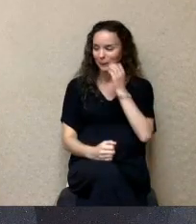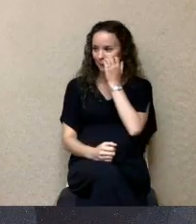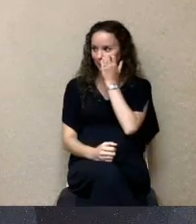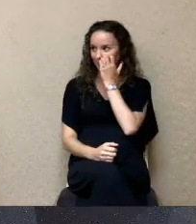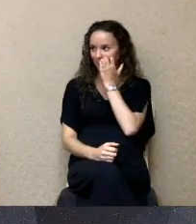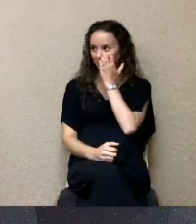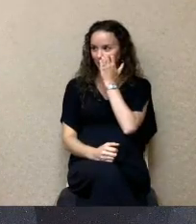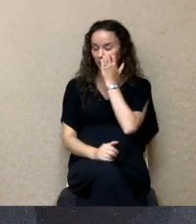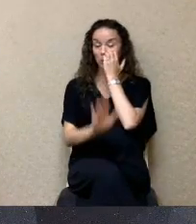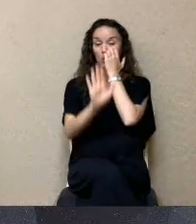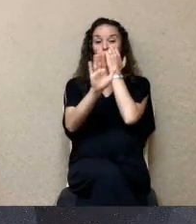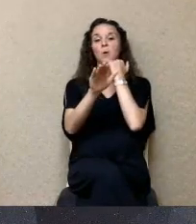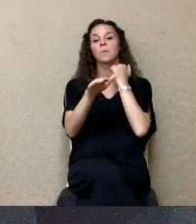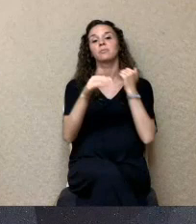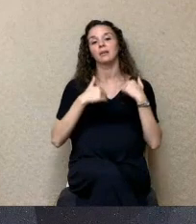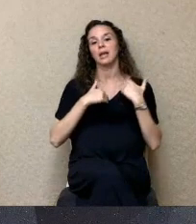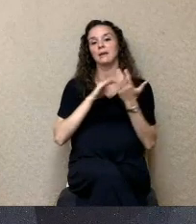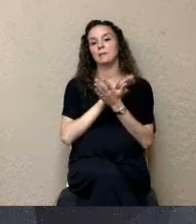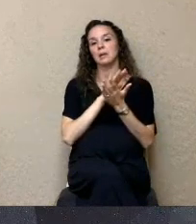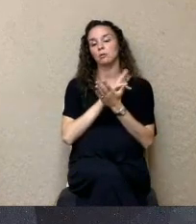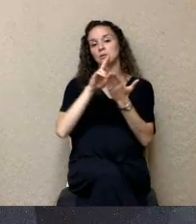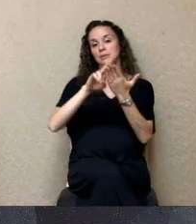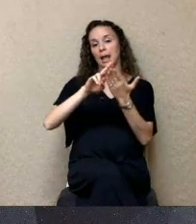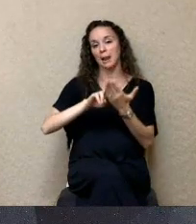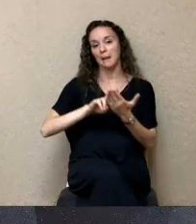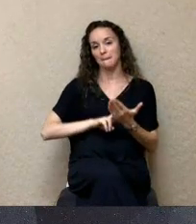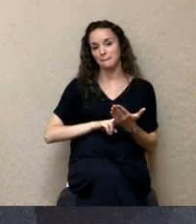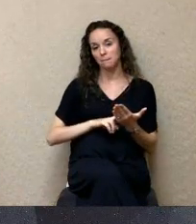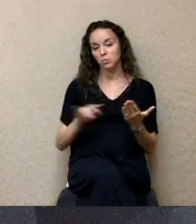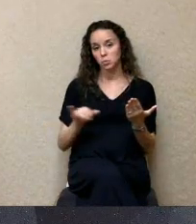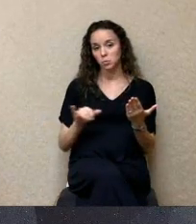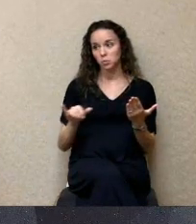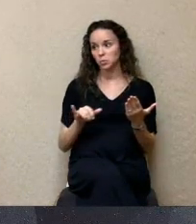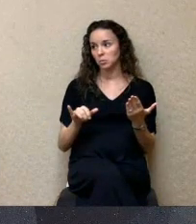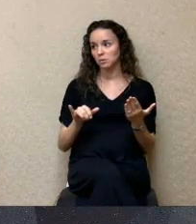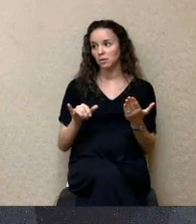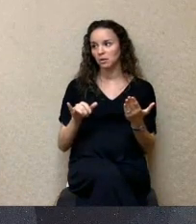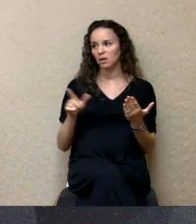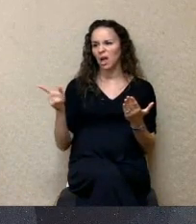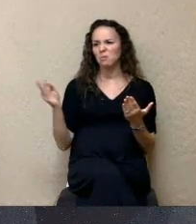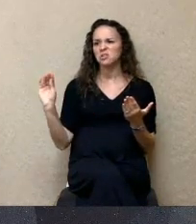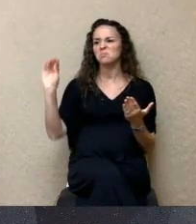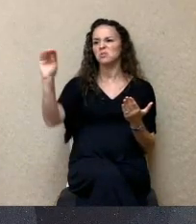We do have a sign-up sheet, too, so again that can just be up at the table.